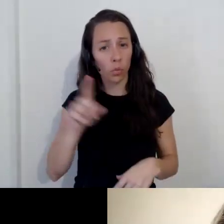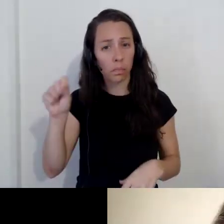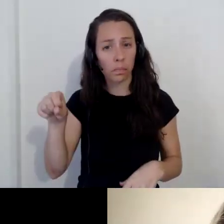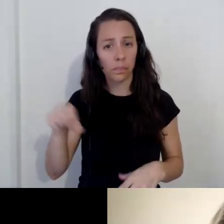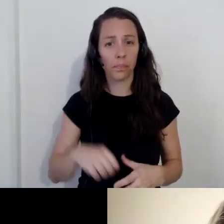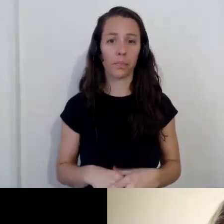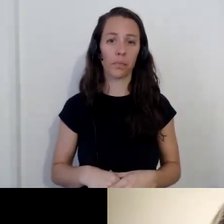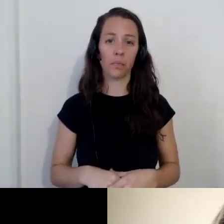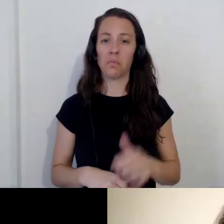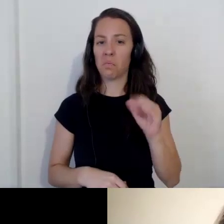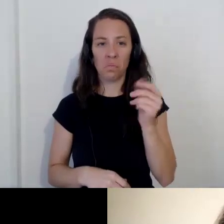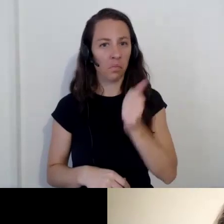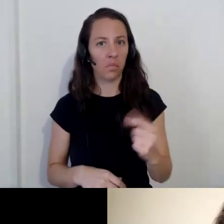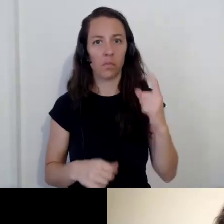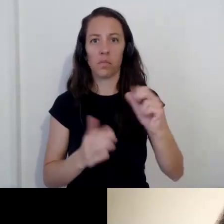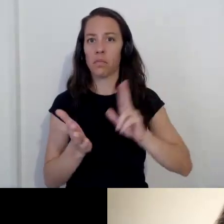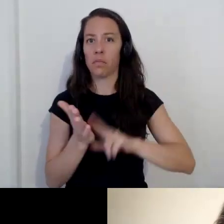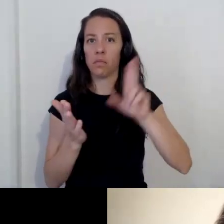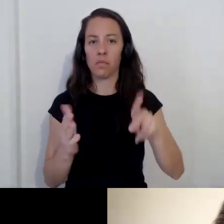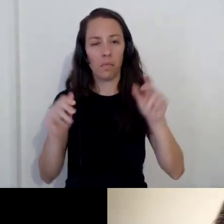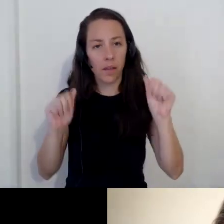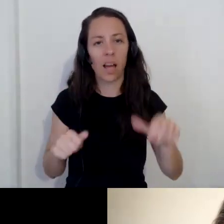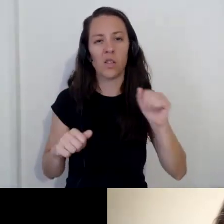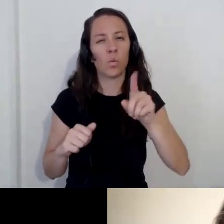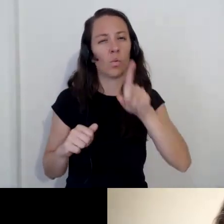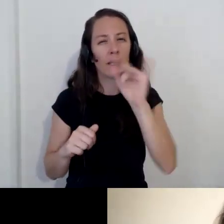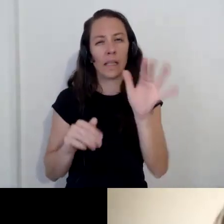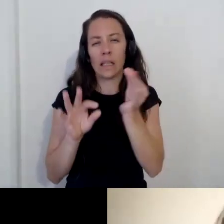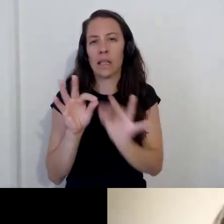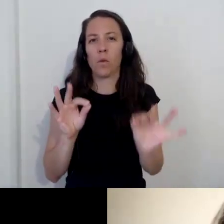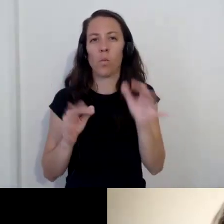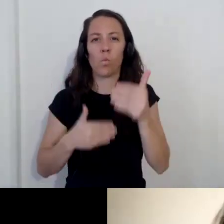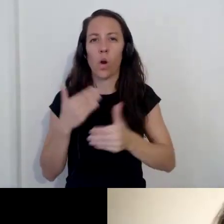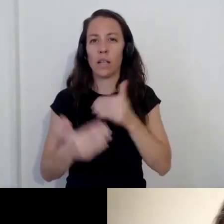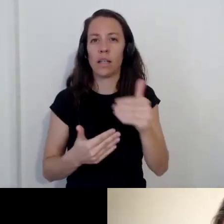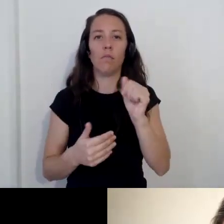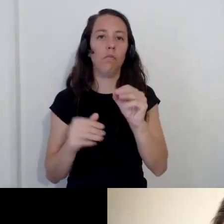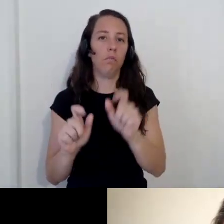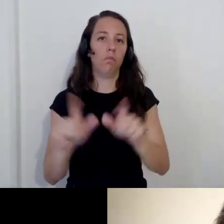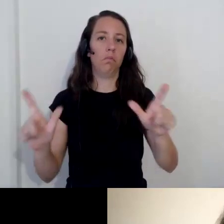anyone can sign up. It's a pretty simple signup process. Just go onto our website.